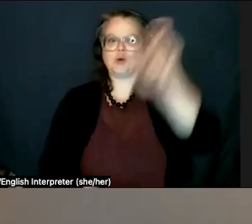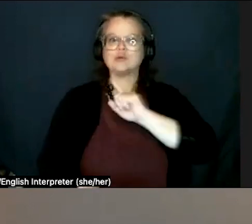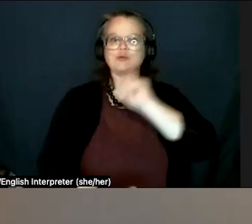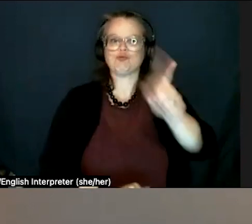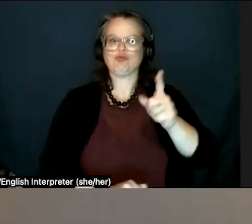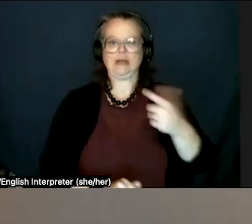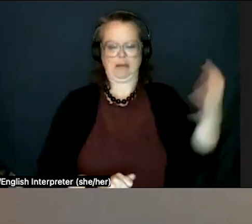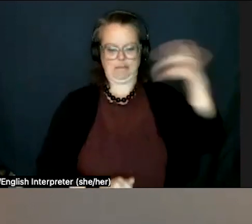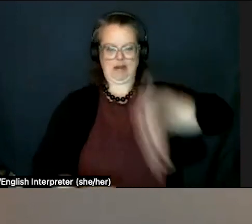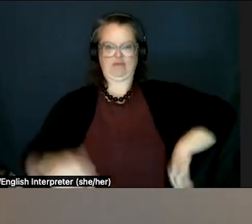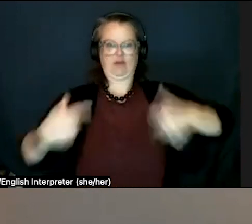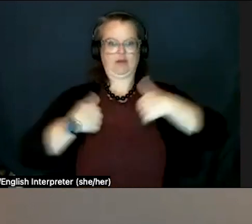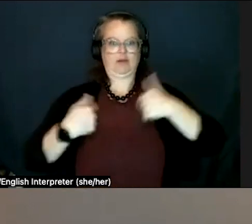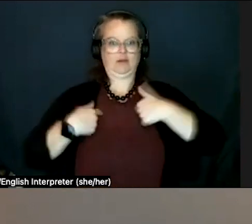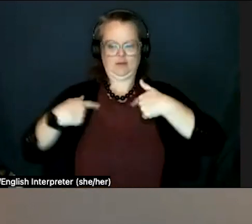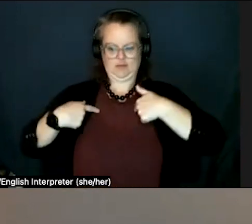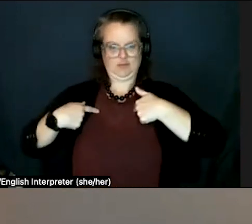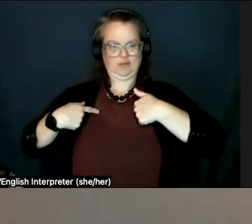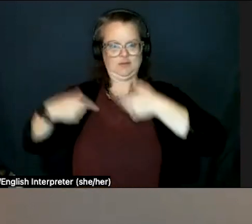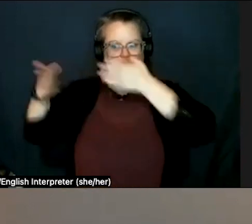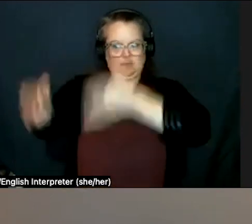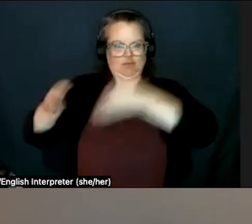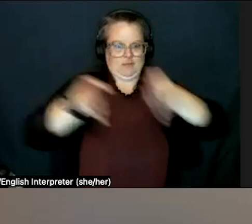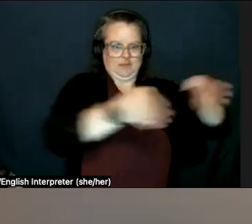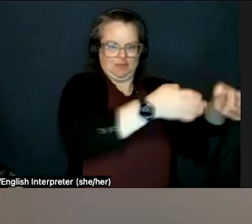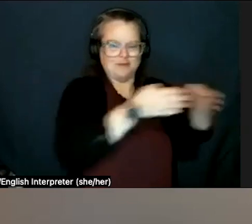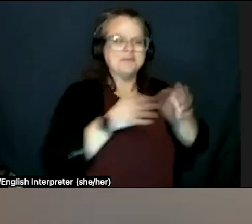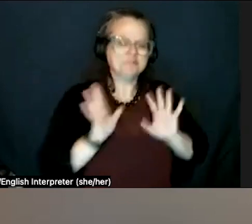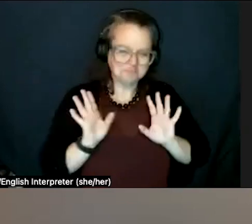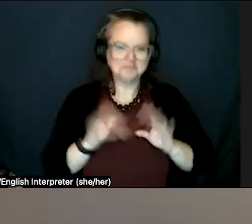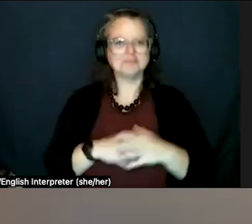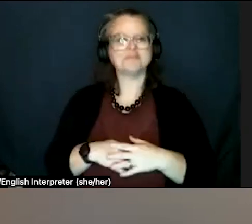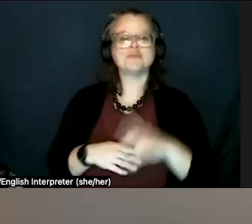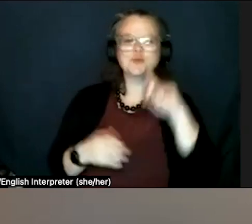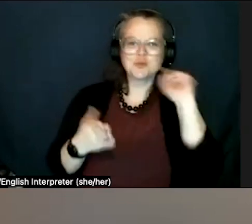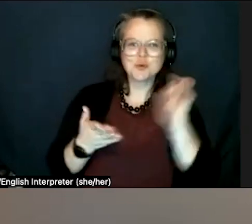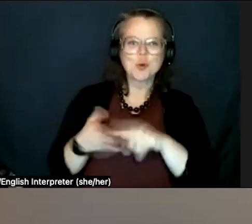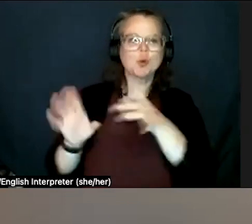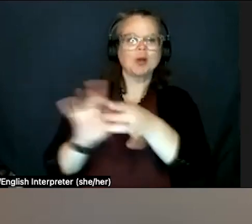keep in mind when you're managing change, when you're bringing in new tools into the workforce,